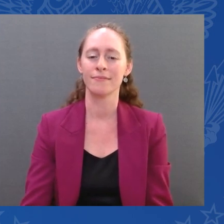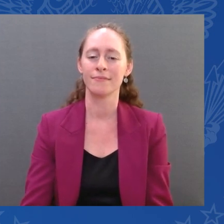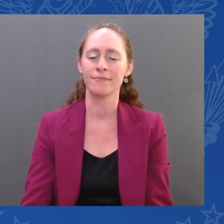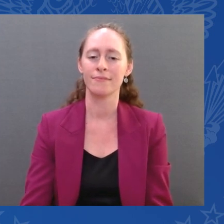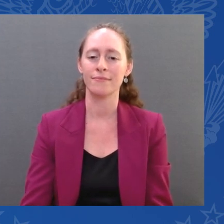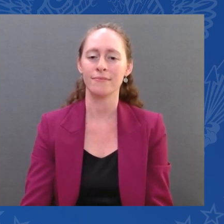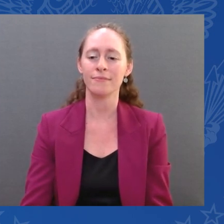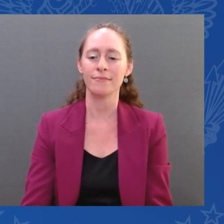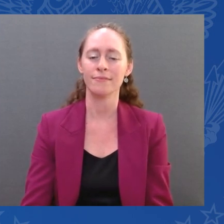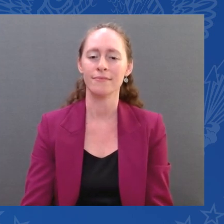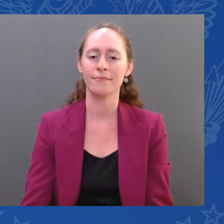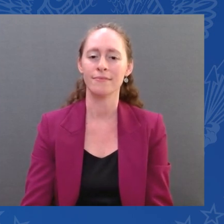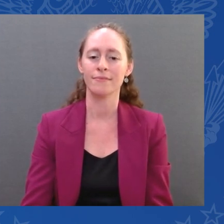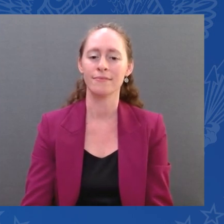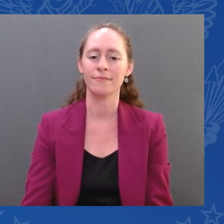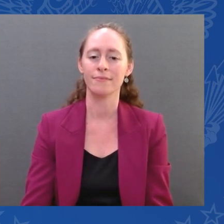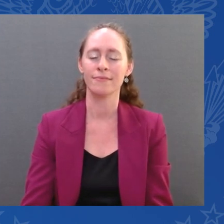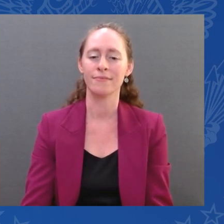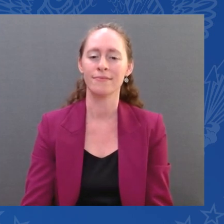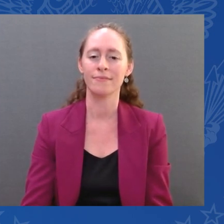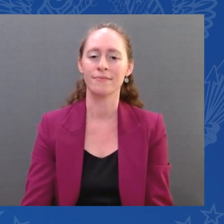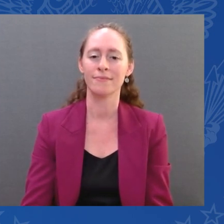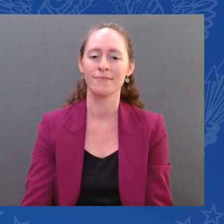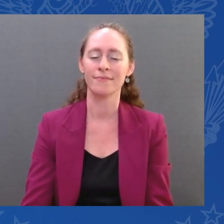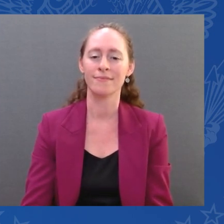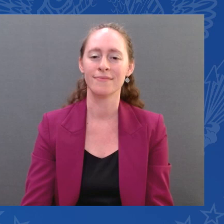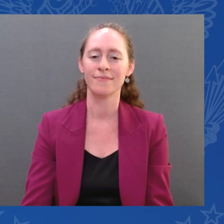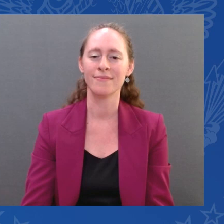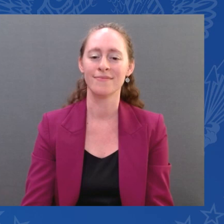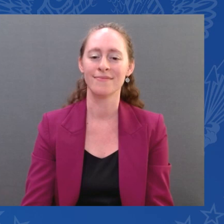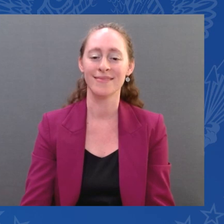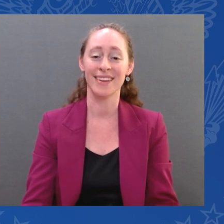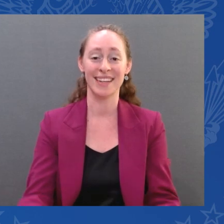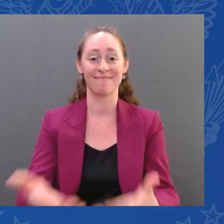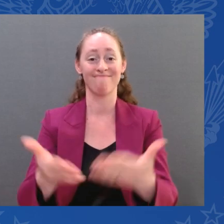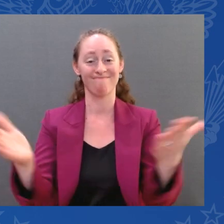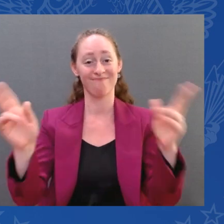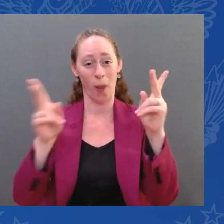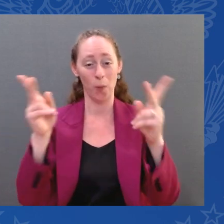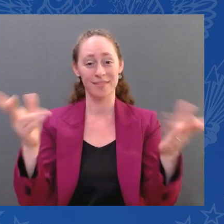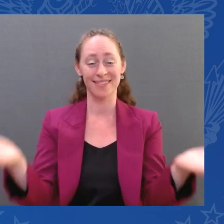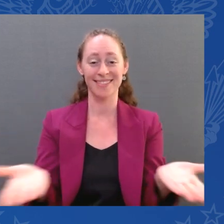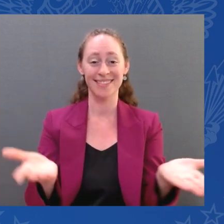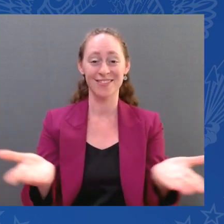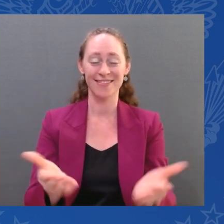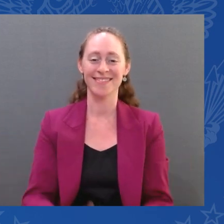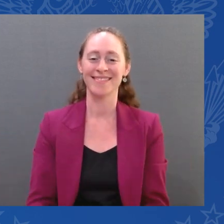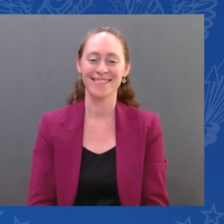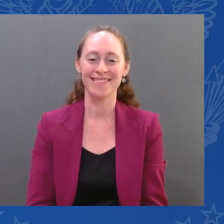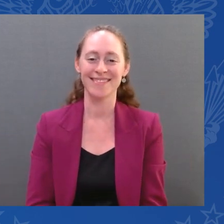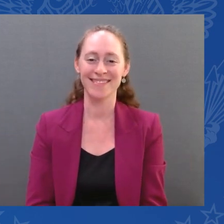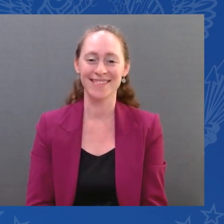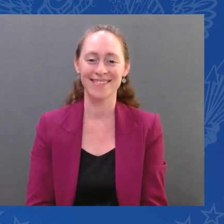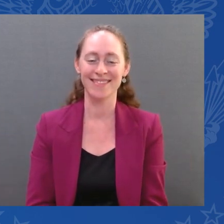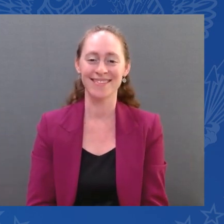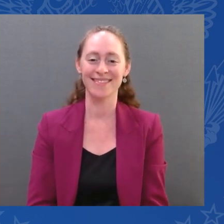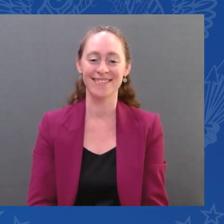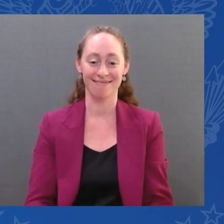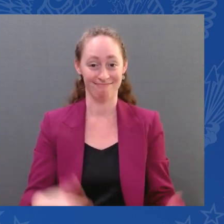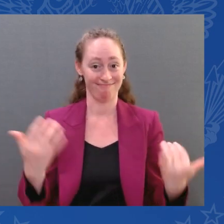Folks, this concludes this event, but we have a reception. I hope you stay to enjoy it.